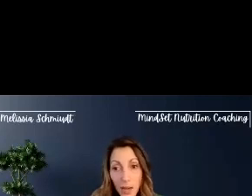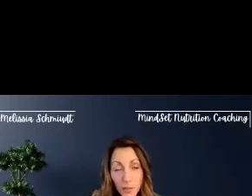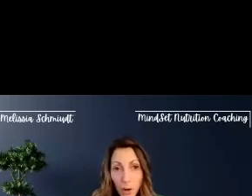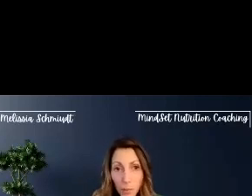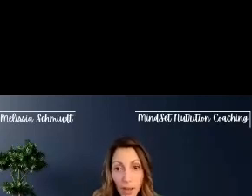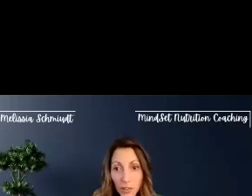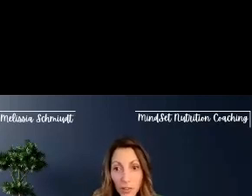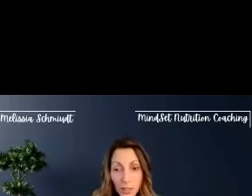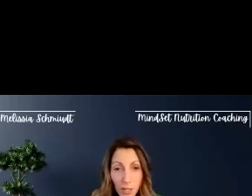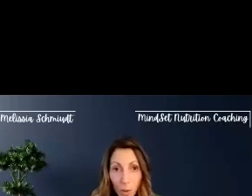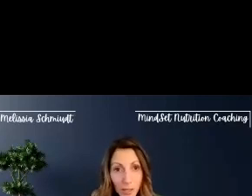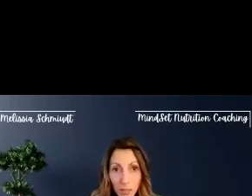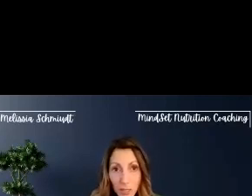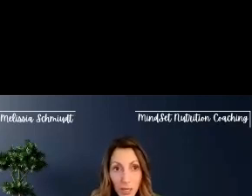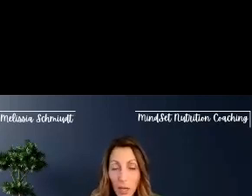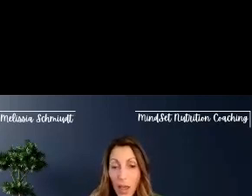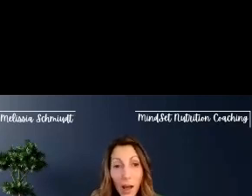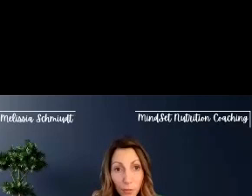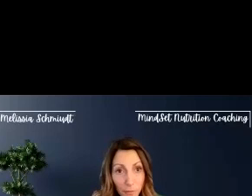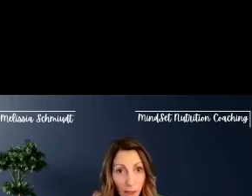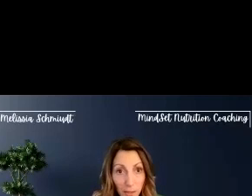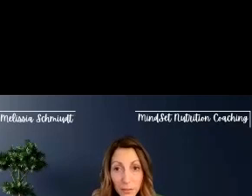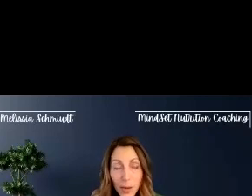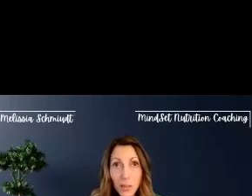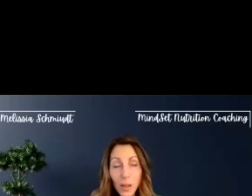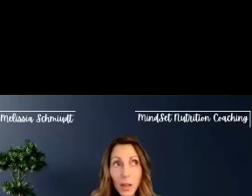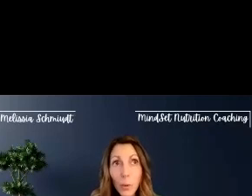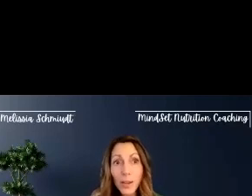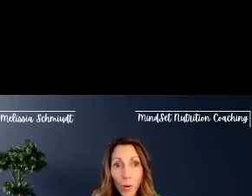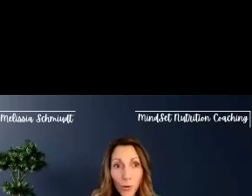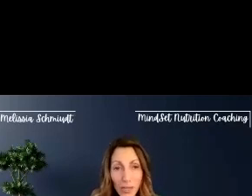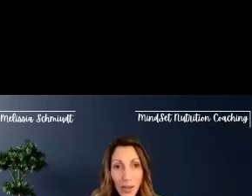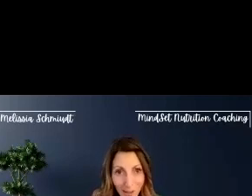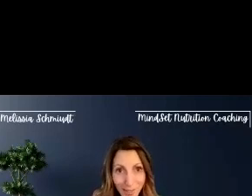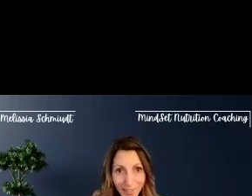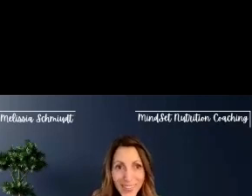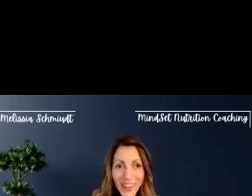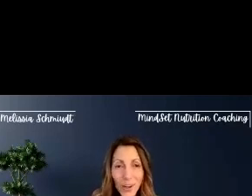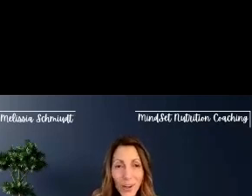types of carbohydrates and quantity, healthy fats-- we can overeat anything.